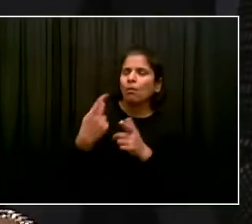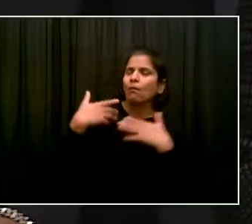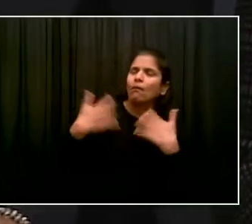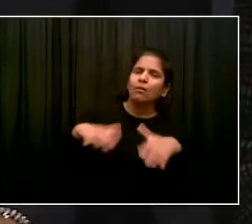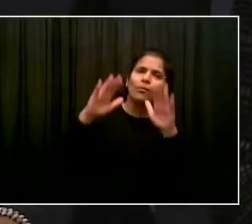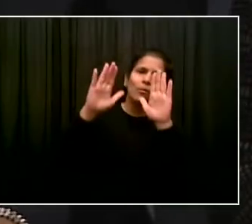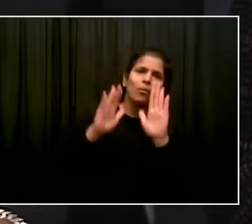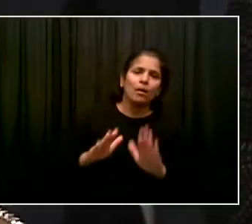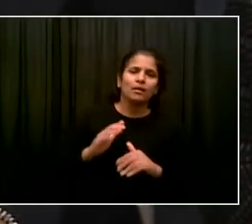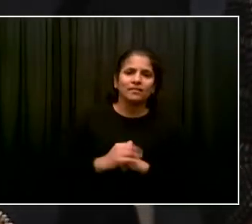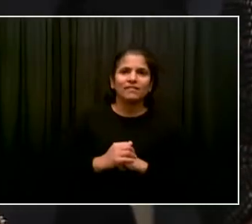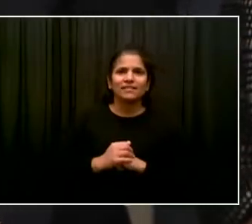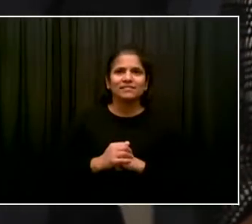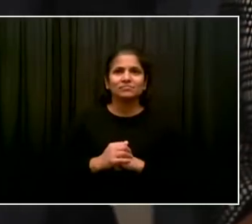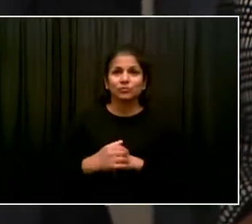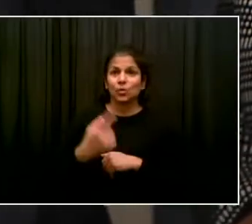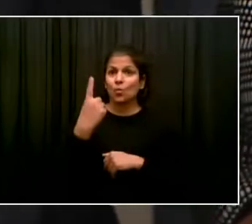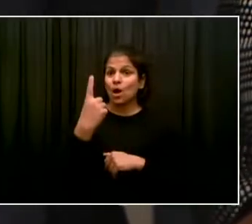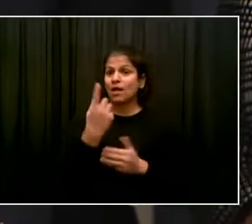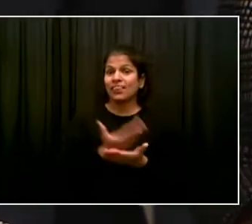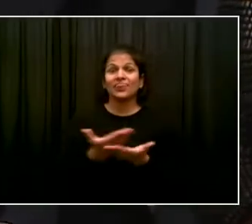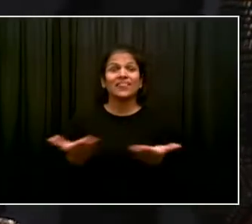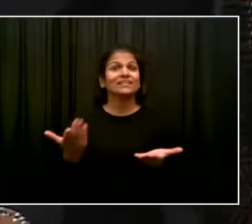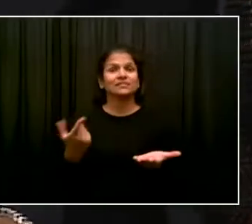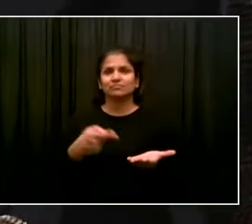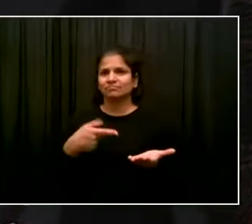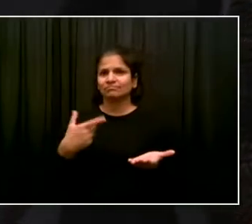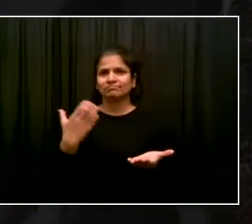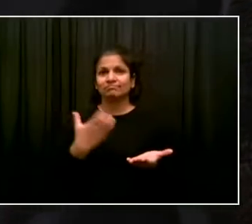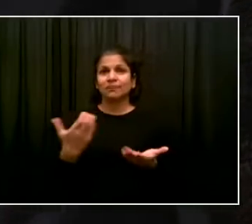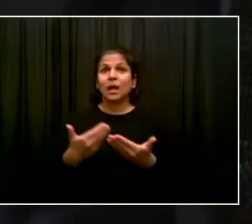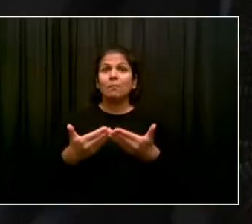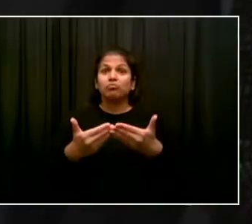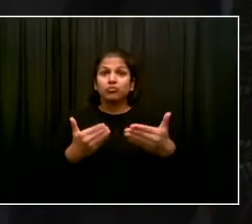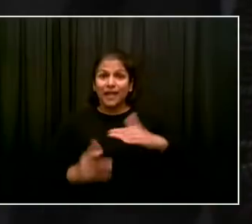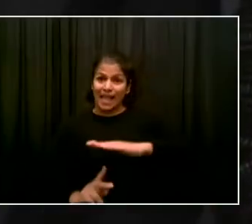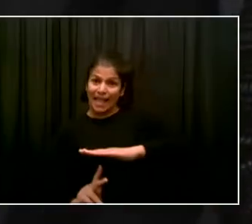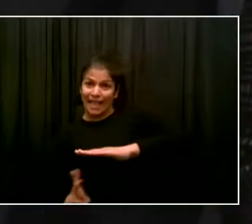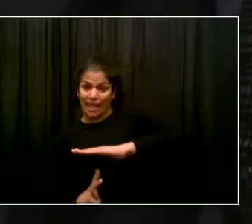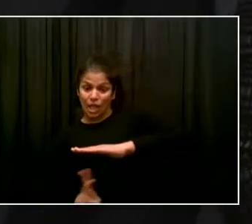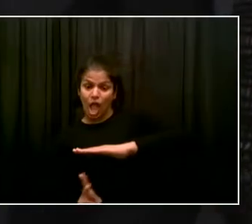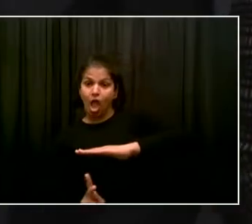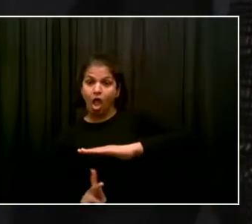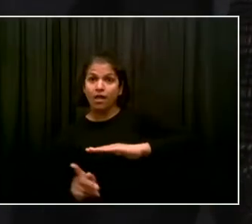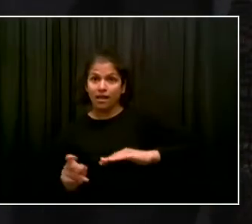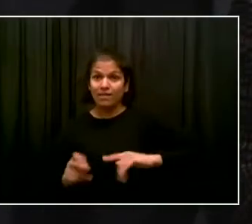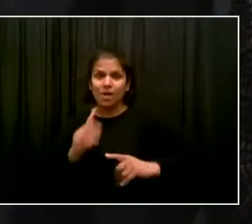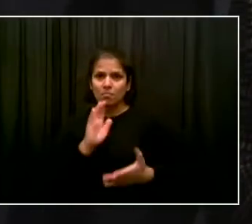WORKING WITH YOU YOU BROUGHT US PRE-KO FR ALL OF OUR SDETUNTS, YOU CAN'T WAIT